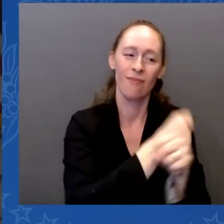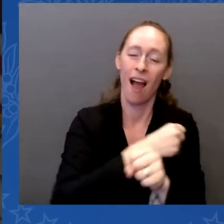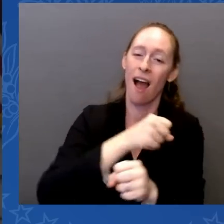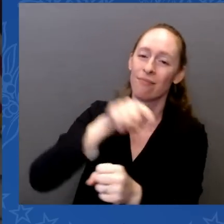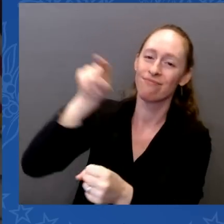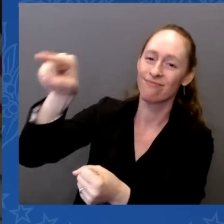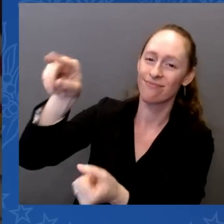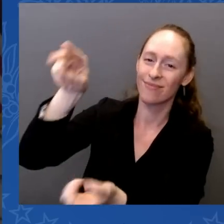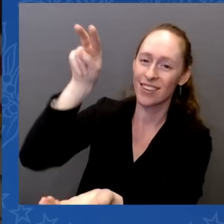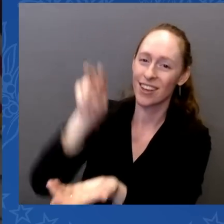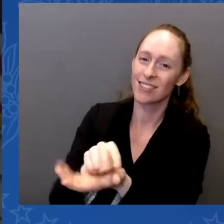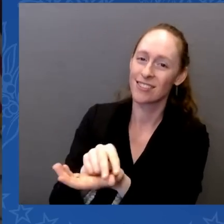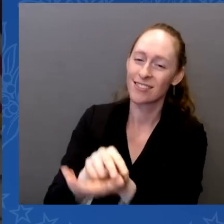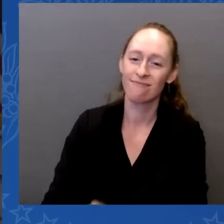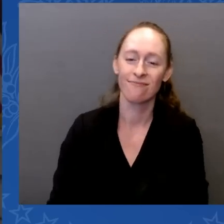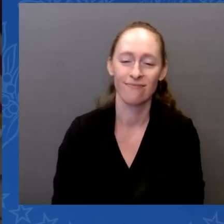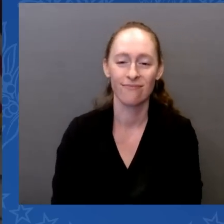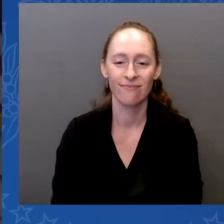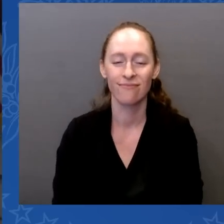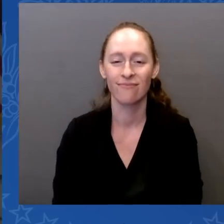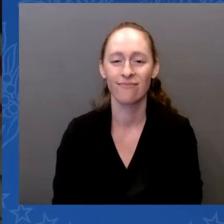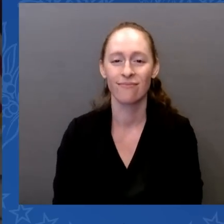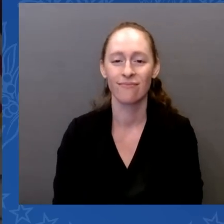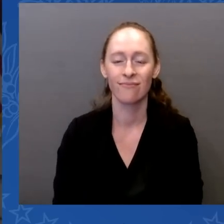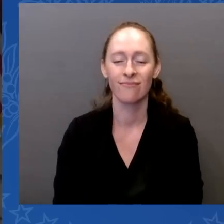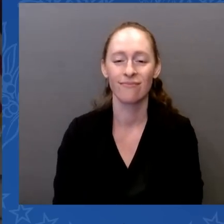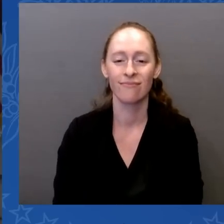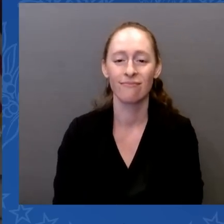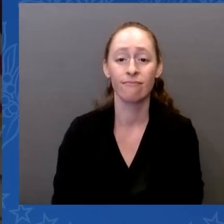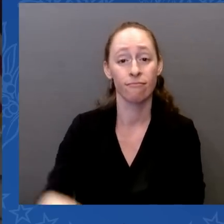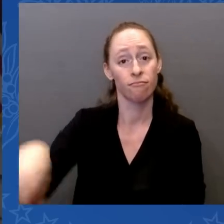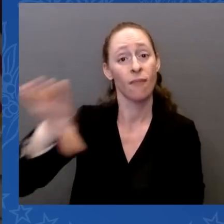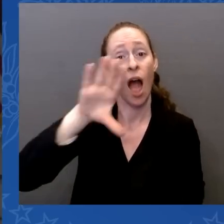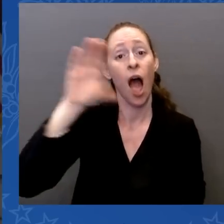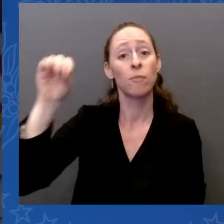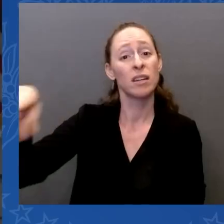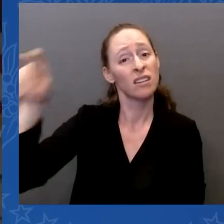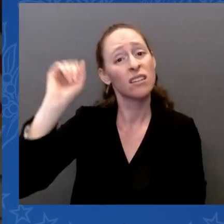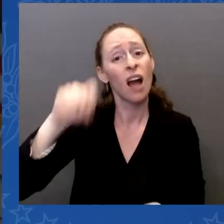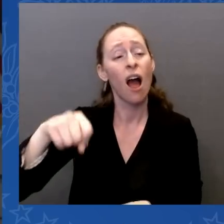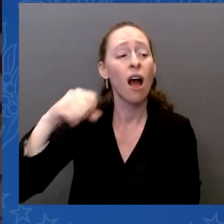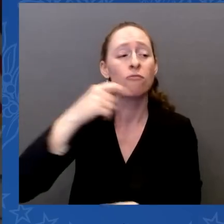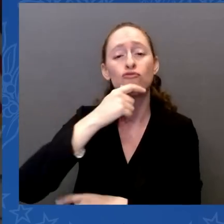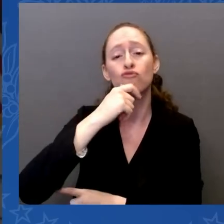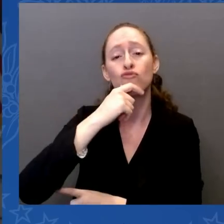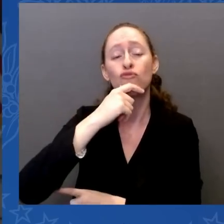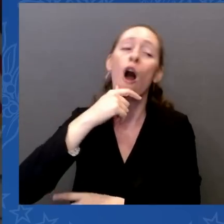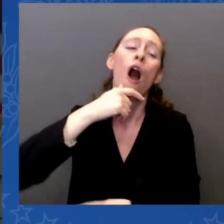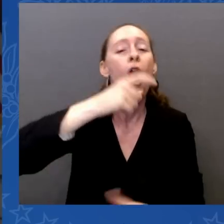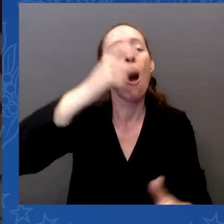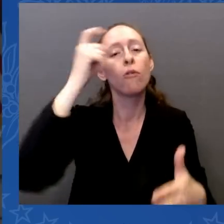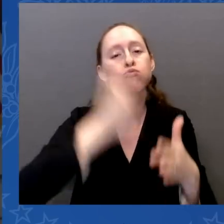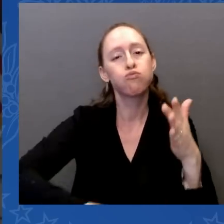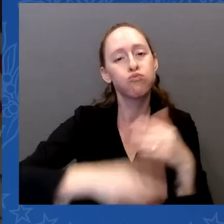But thanks to the Inflation Reduction Act, that ends now. Now, if Big Pharma tries to raise drug prices